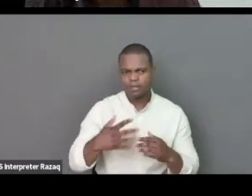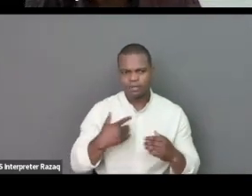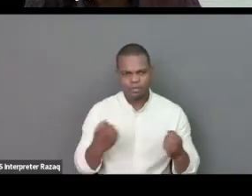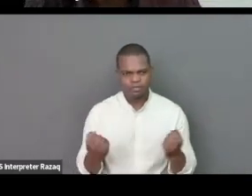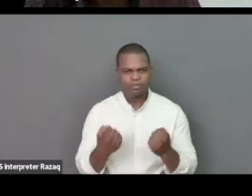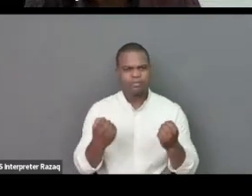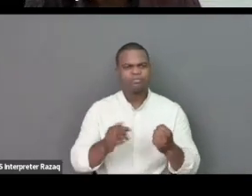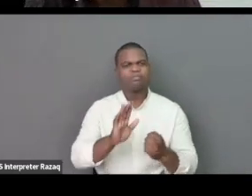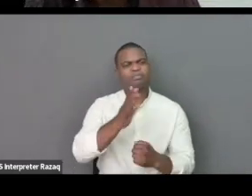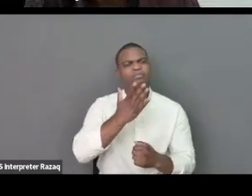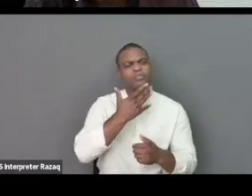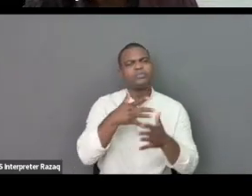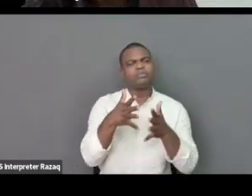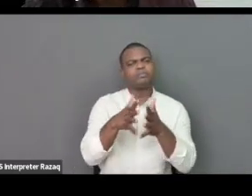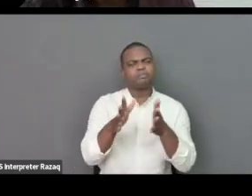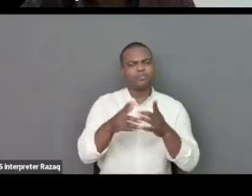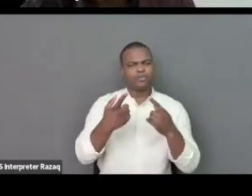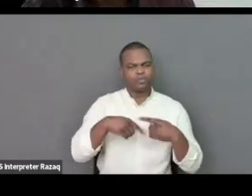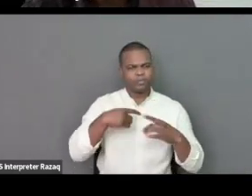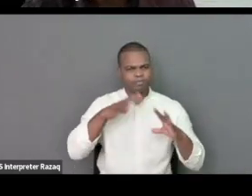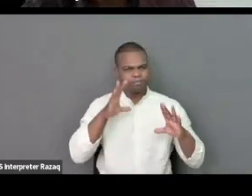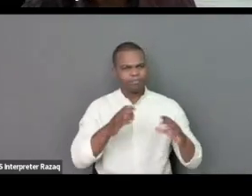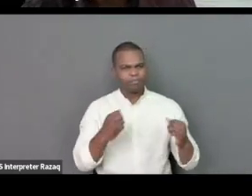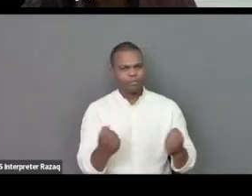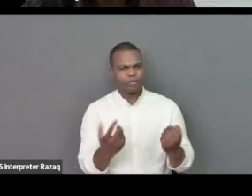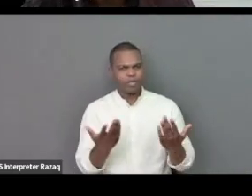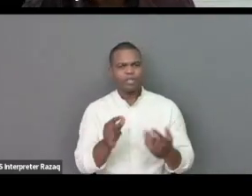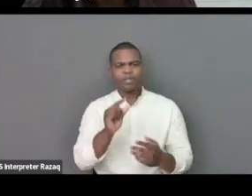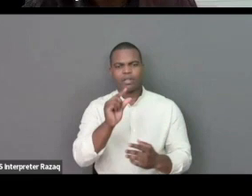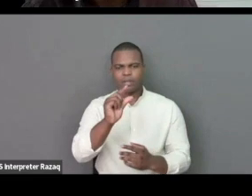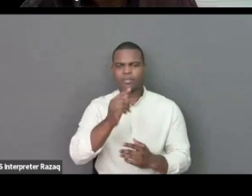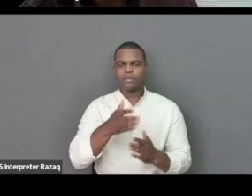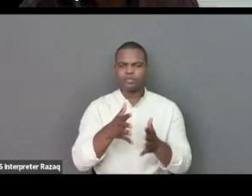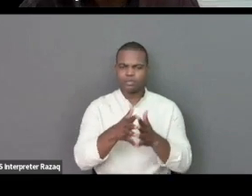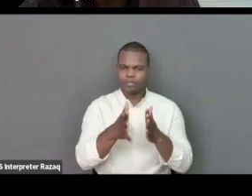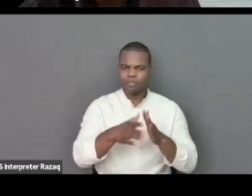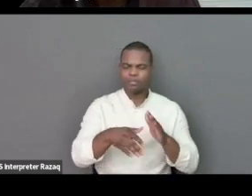at the European level, and all member states had to and they did create the